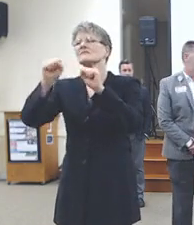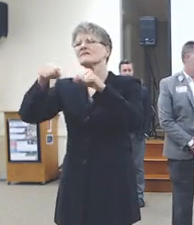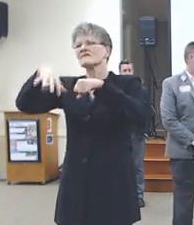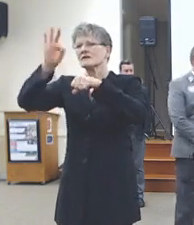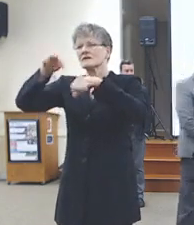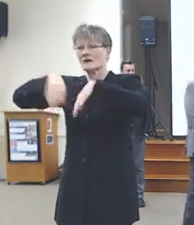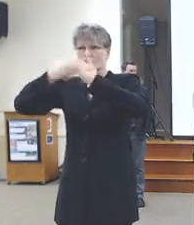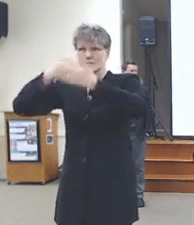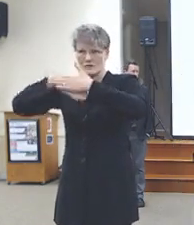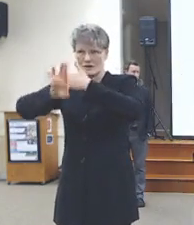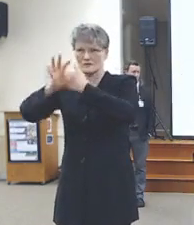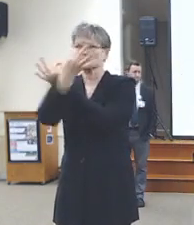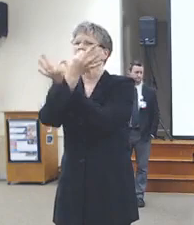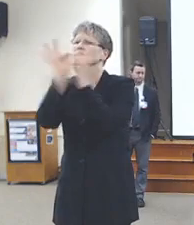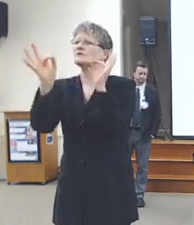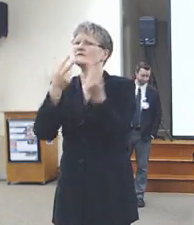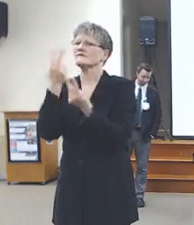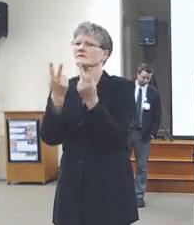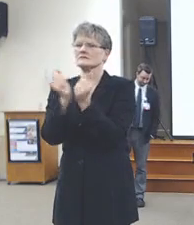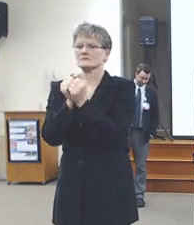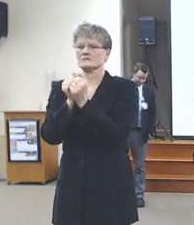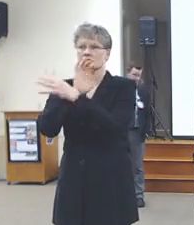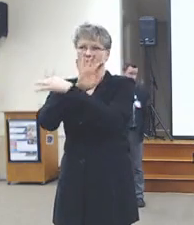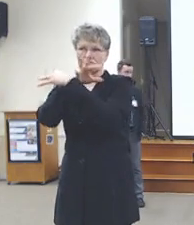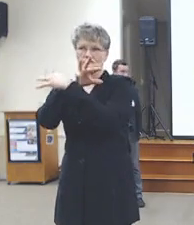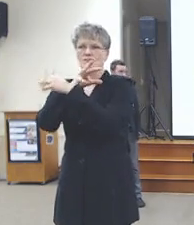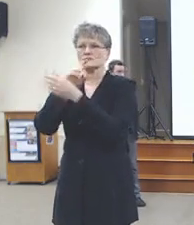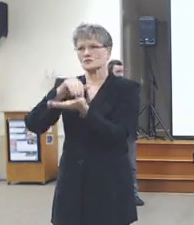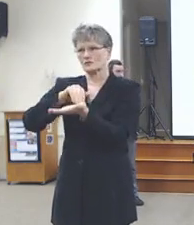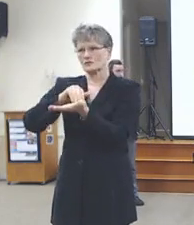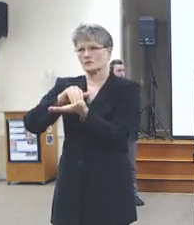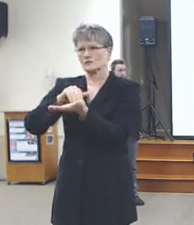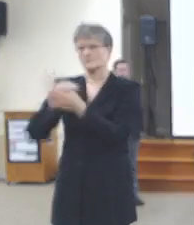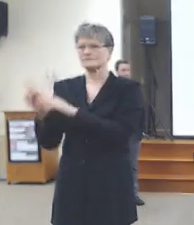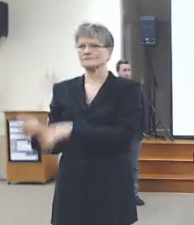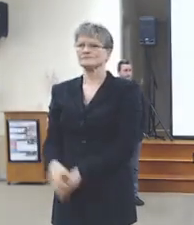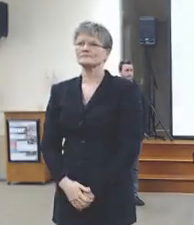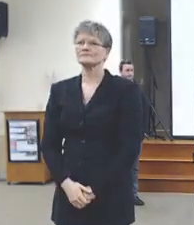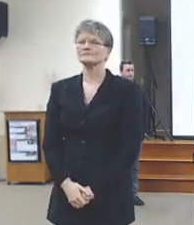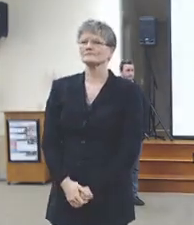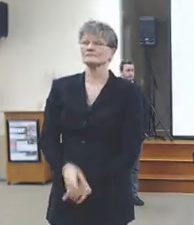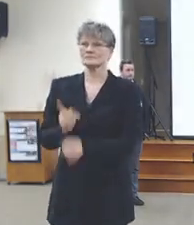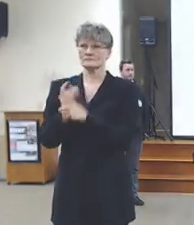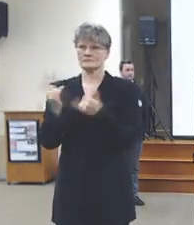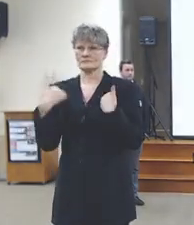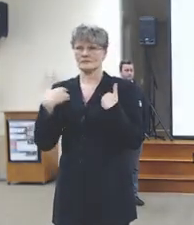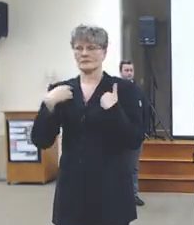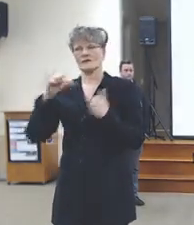Thank you and then joining us by zoom, with her social distancing practices,